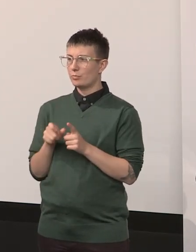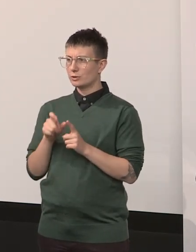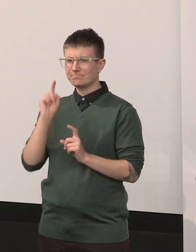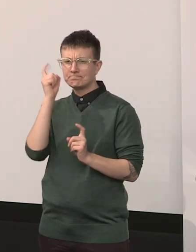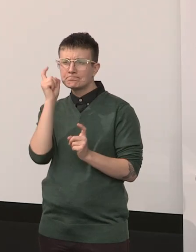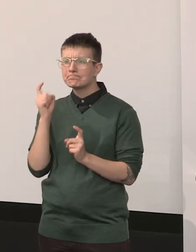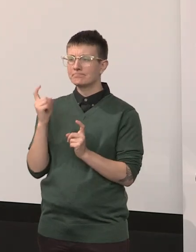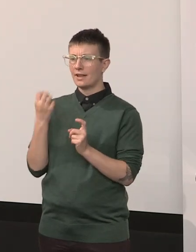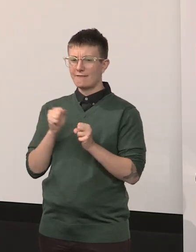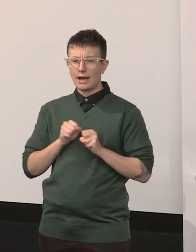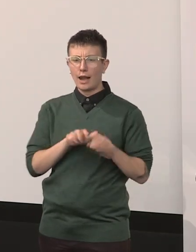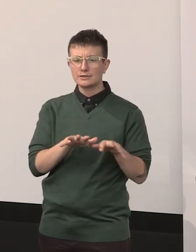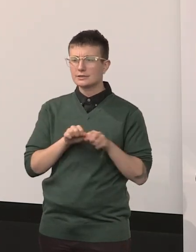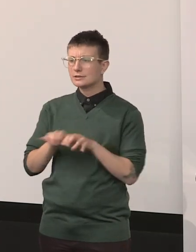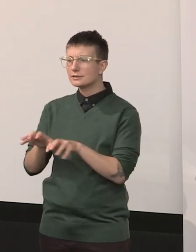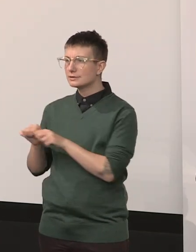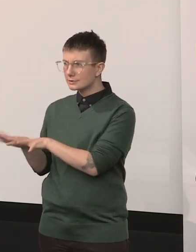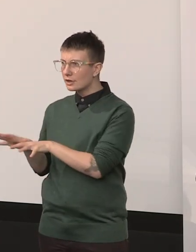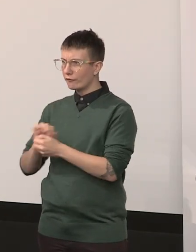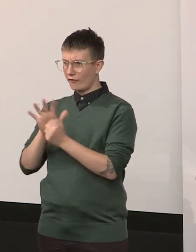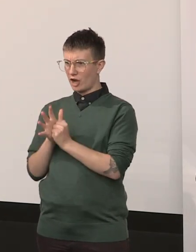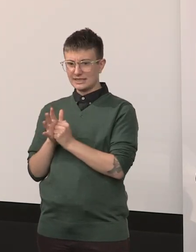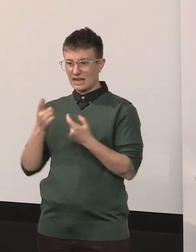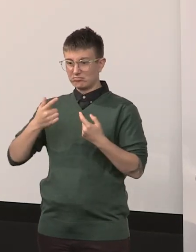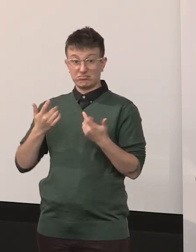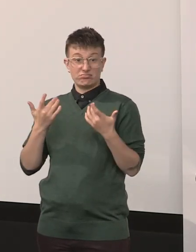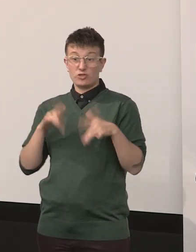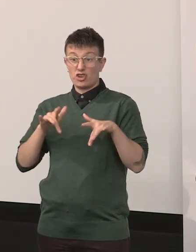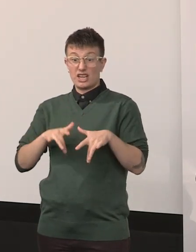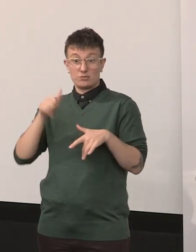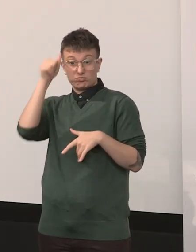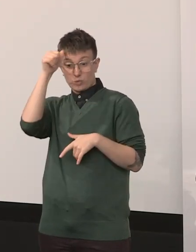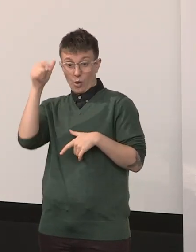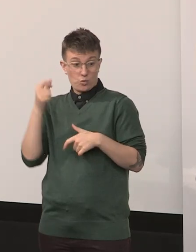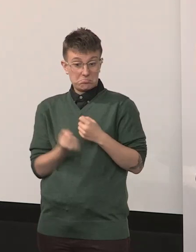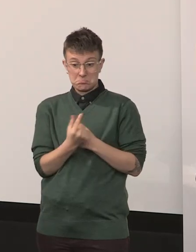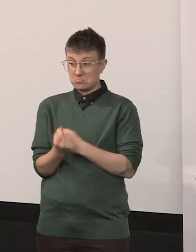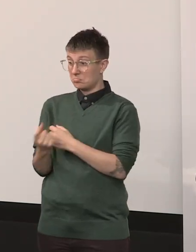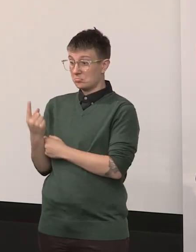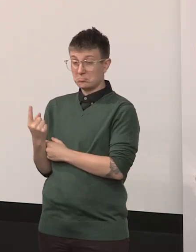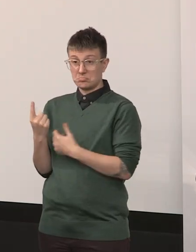here.